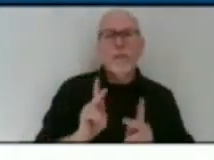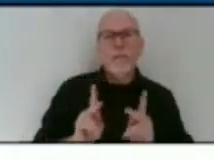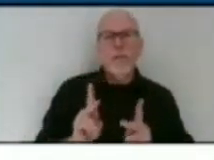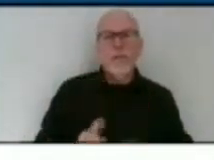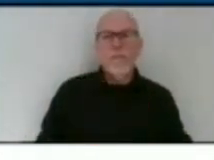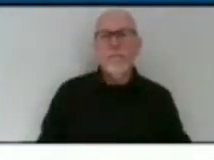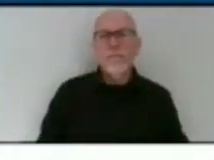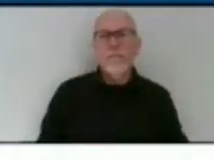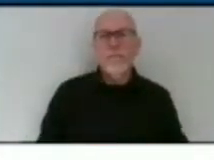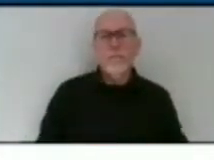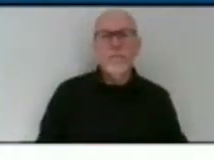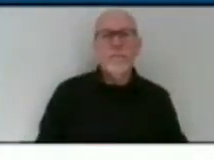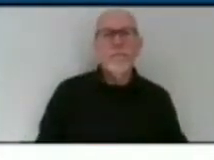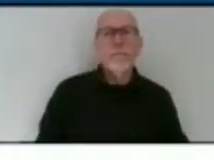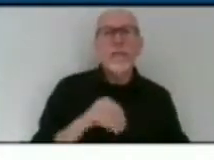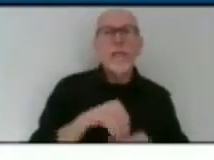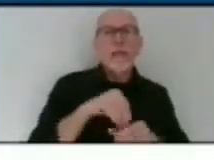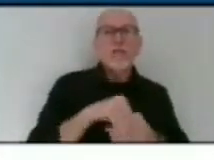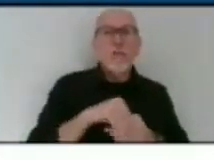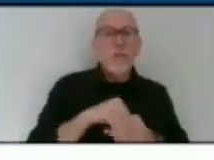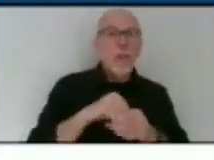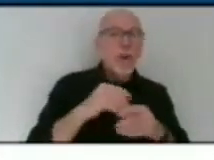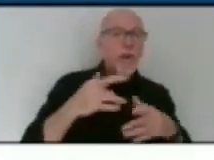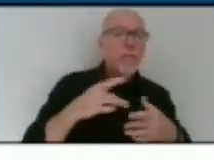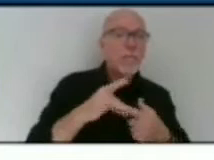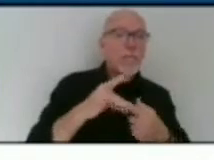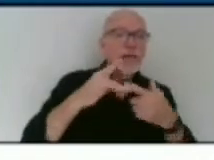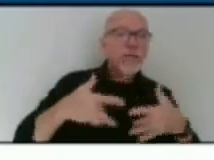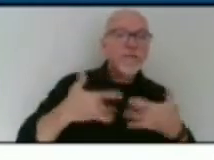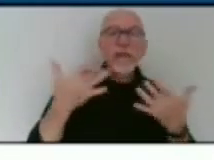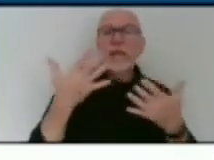Indoor special events, seasonal or commercial events for which more than